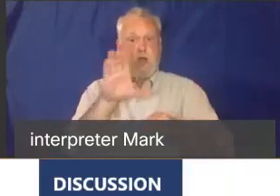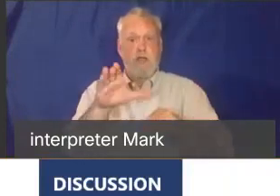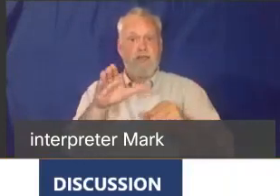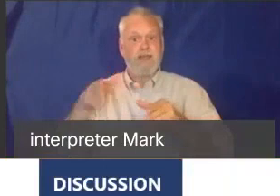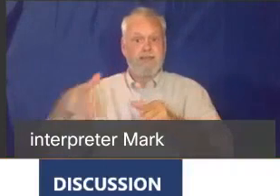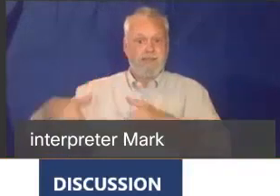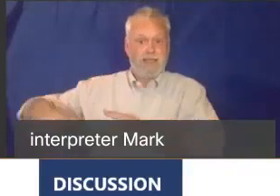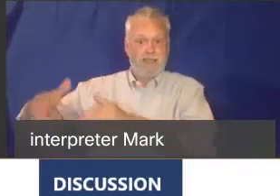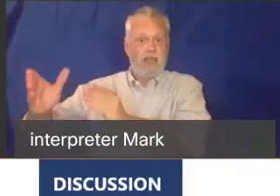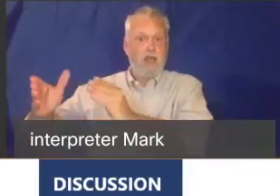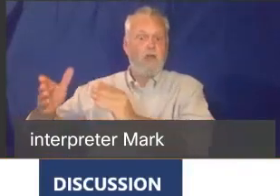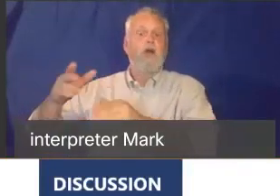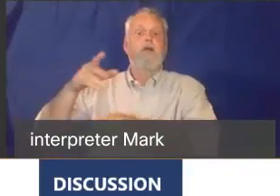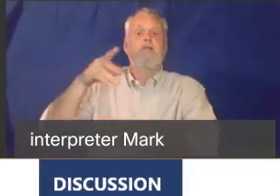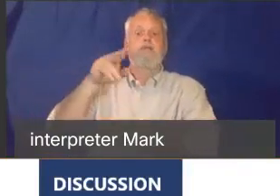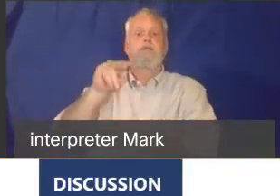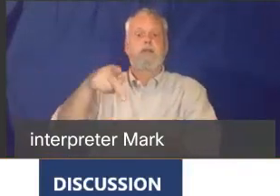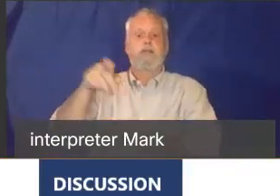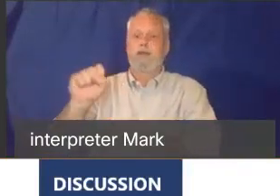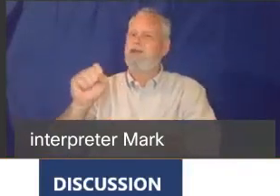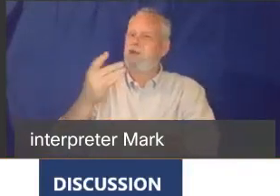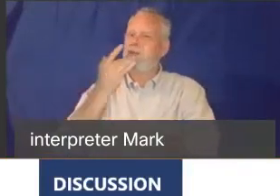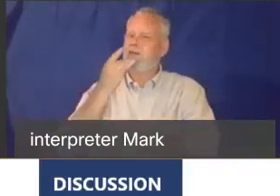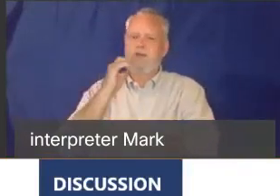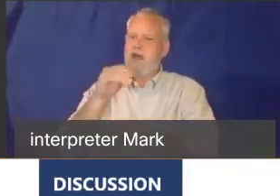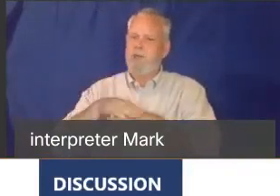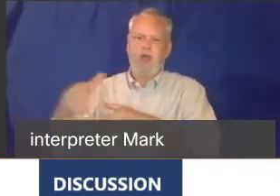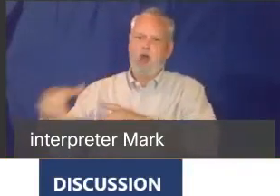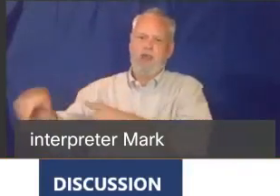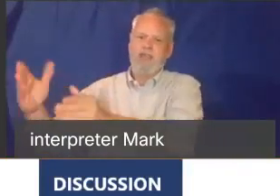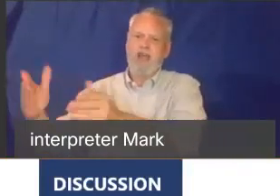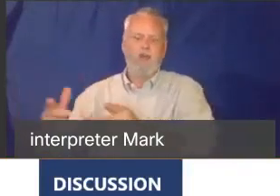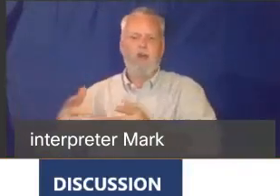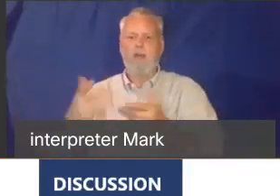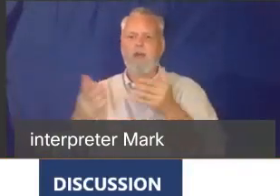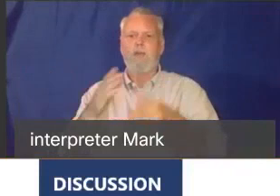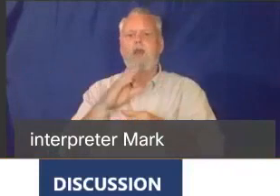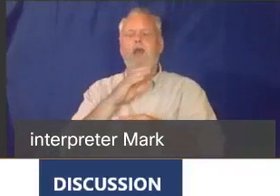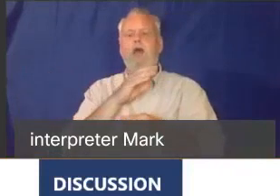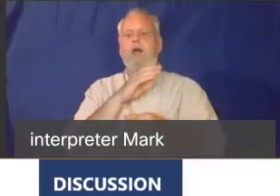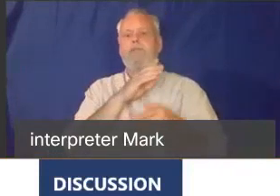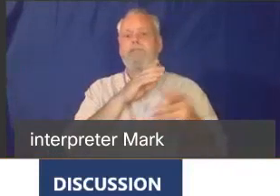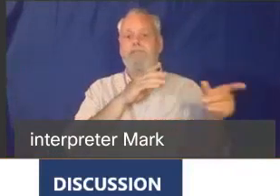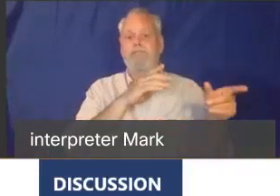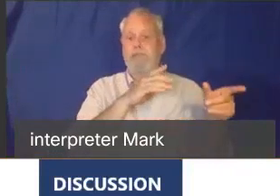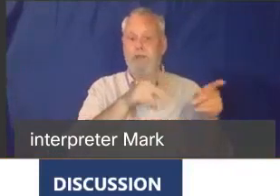unpark service, I think would rather they not be on the sandbox. Maybe. Our colleagues in parks just want to chime in on that. I know they're there.